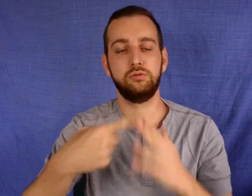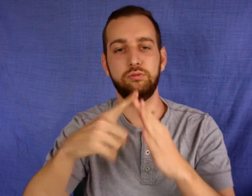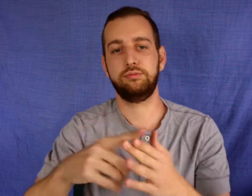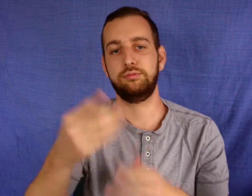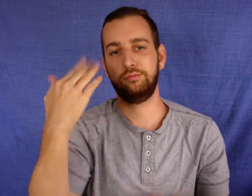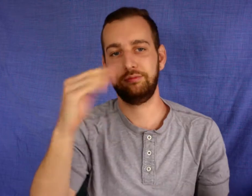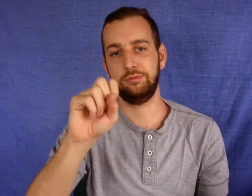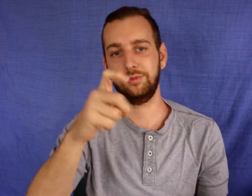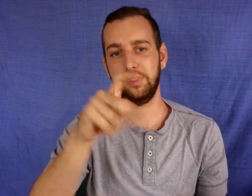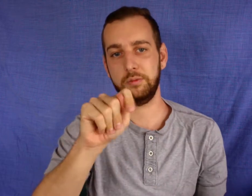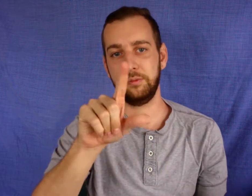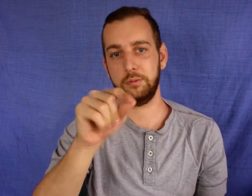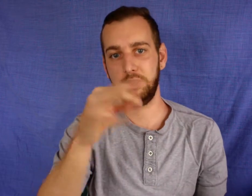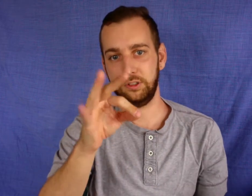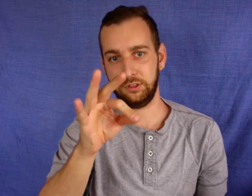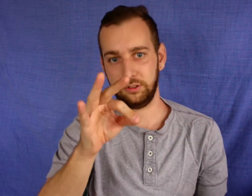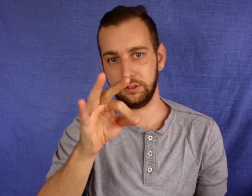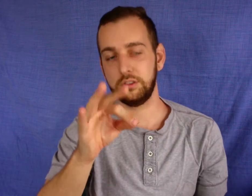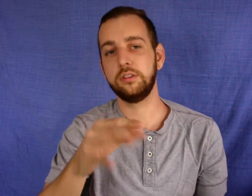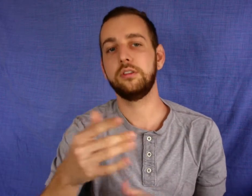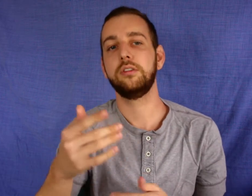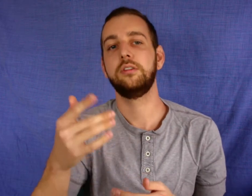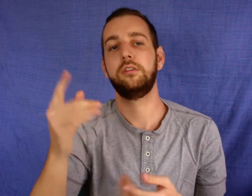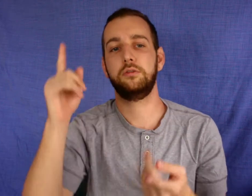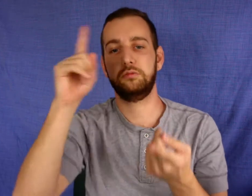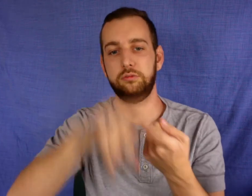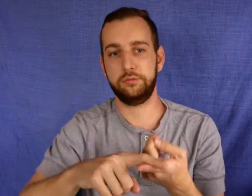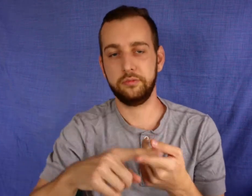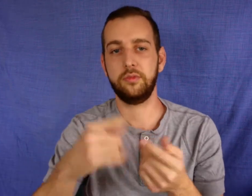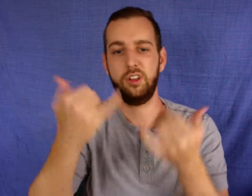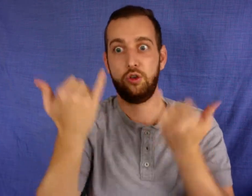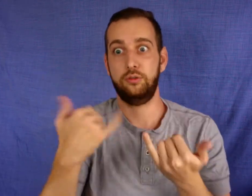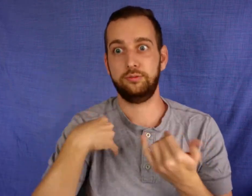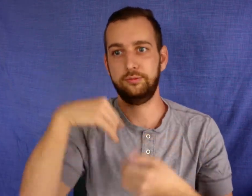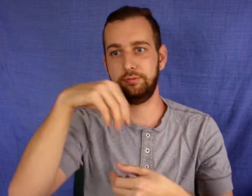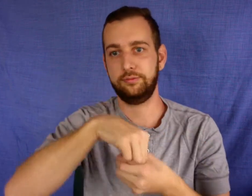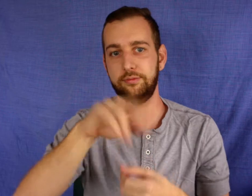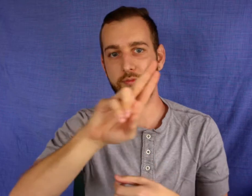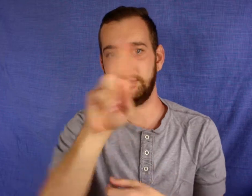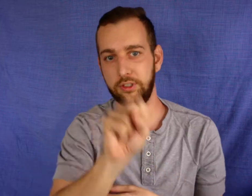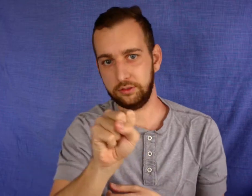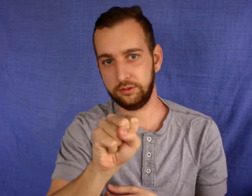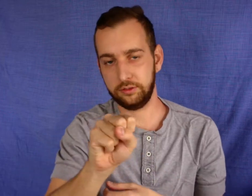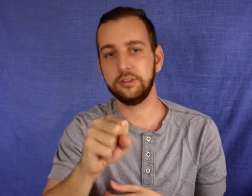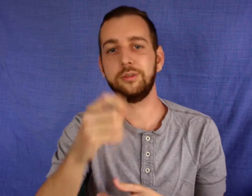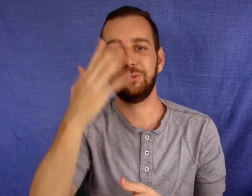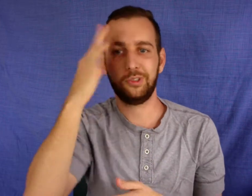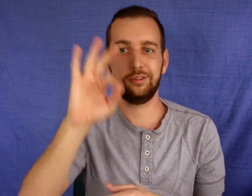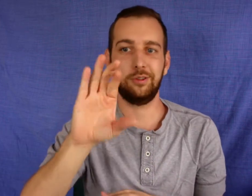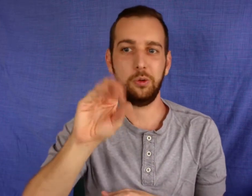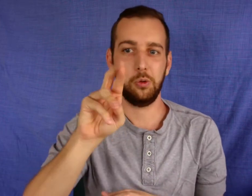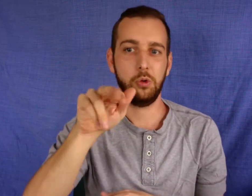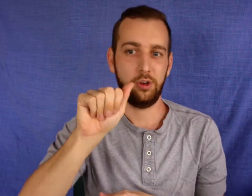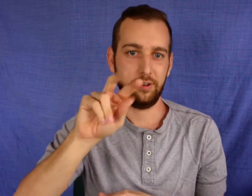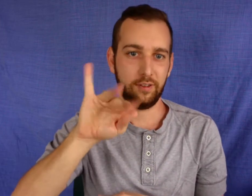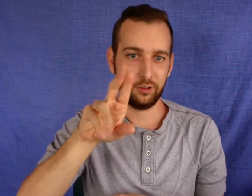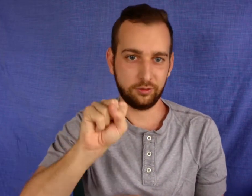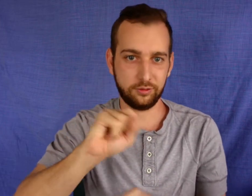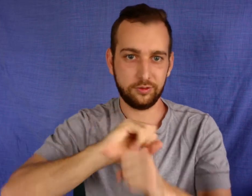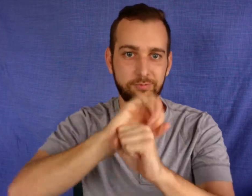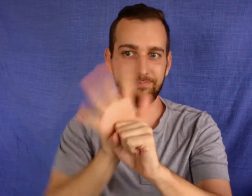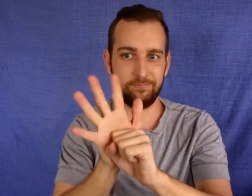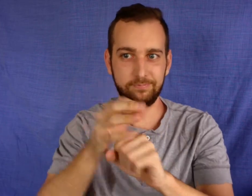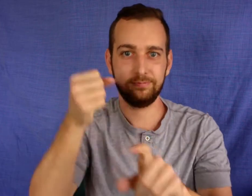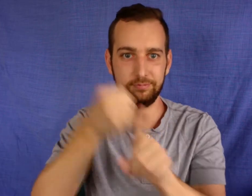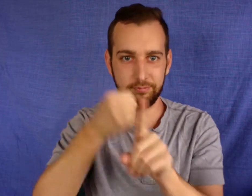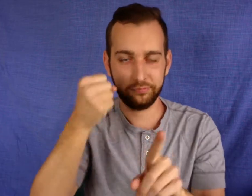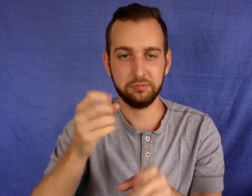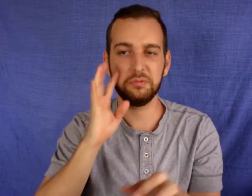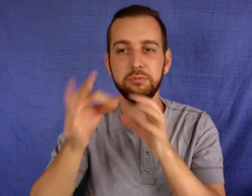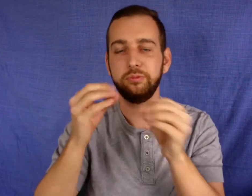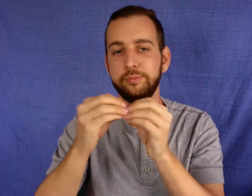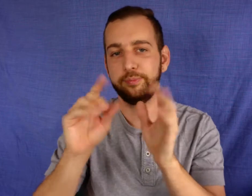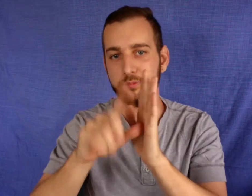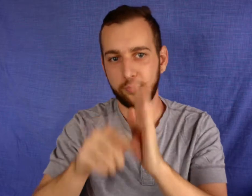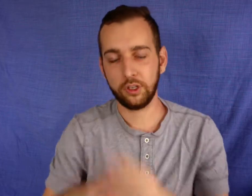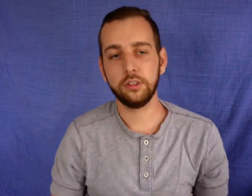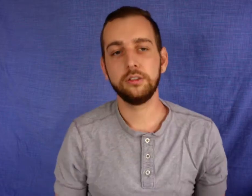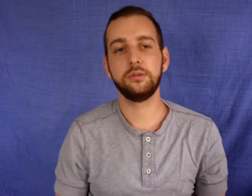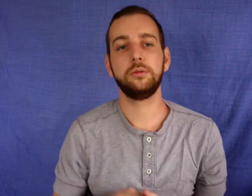from September 2019 until now, as I am currently in the US due to the impact of Coronavirus. More on that later.